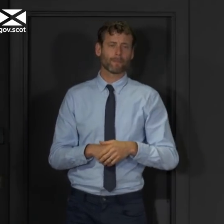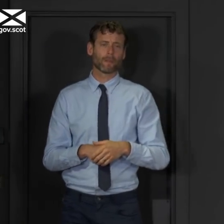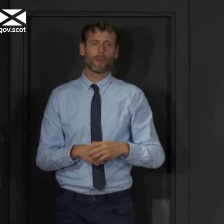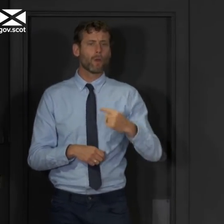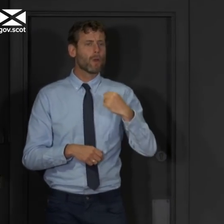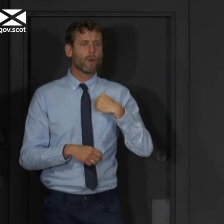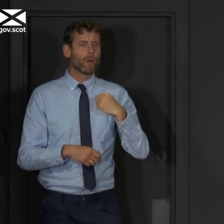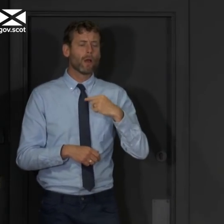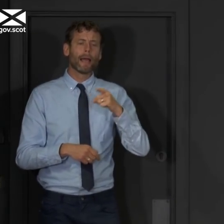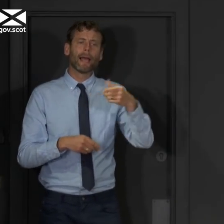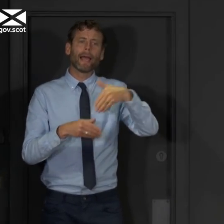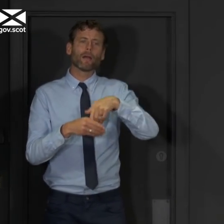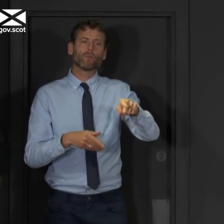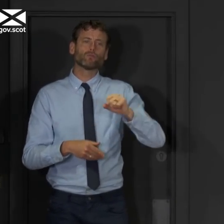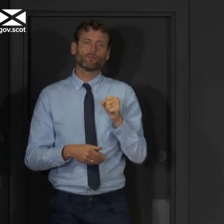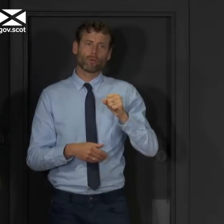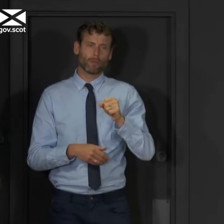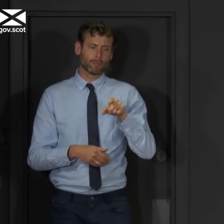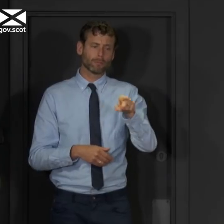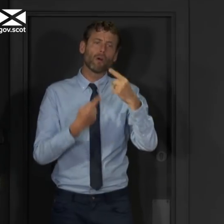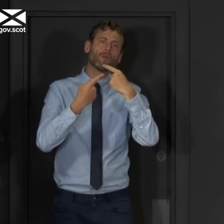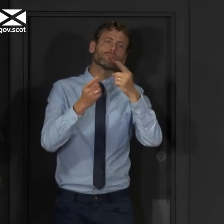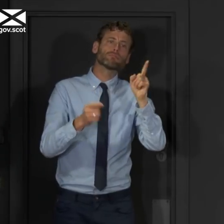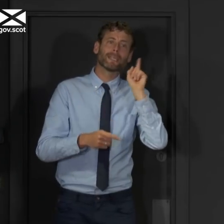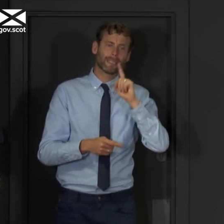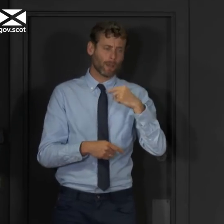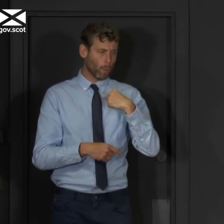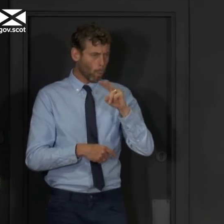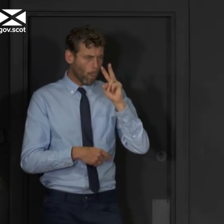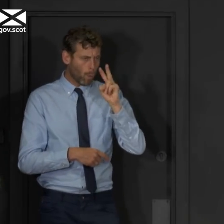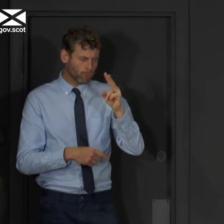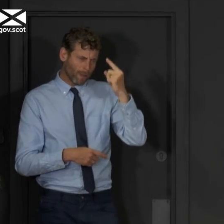what inclusion Scotland has to say yesterday. I suppose there's. A couple of points I want